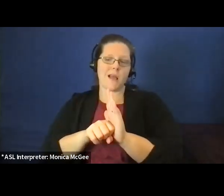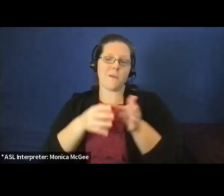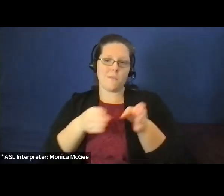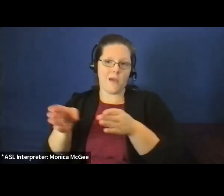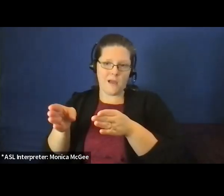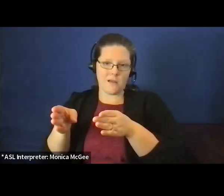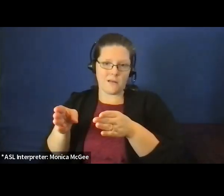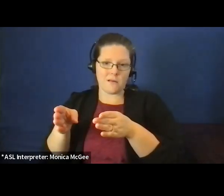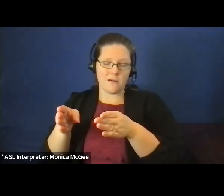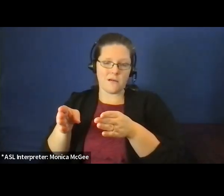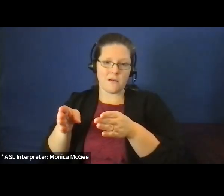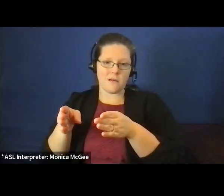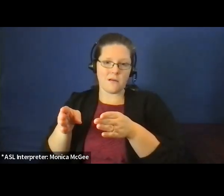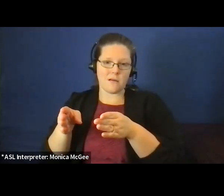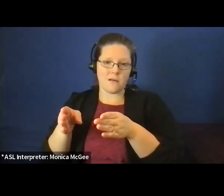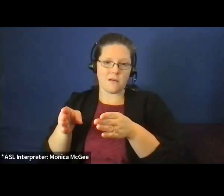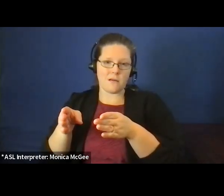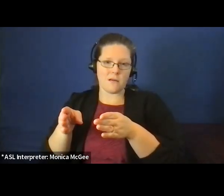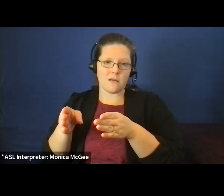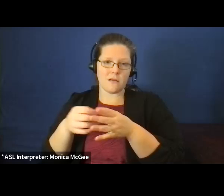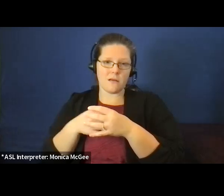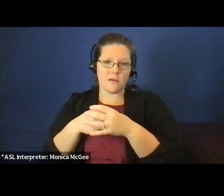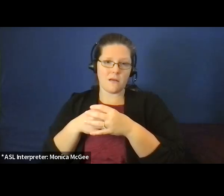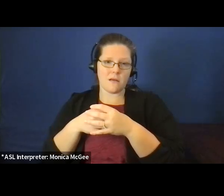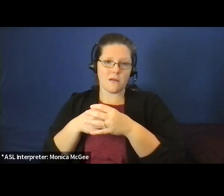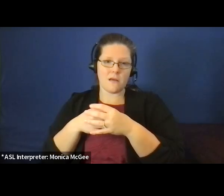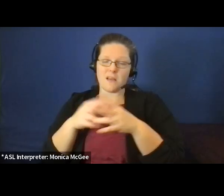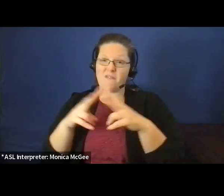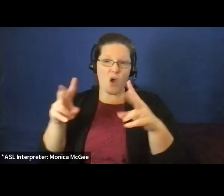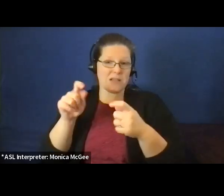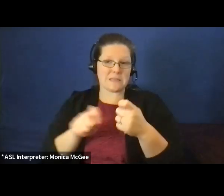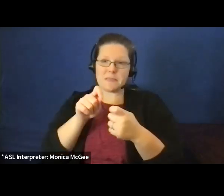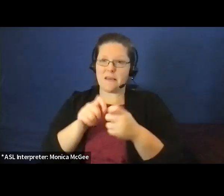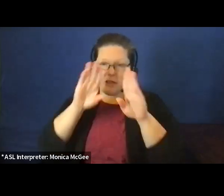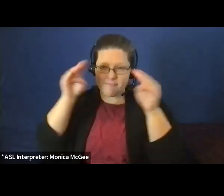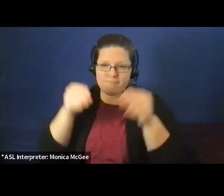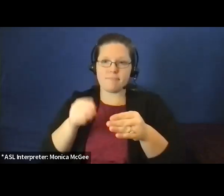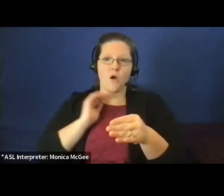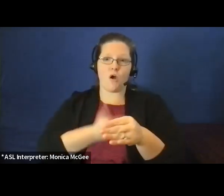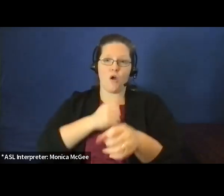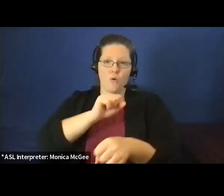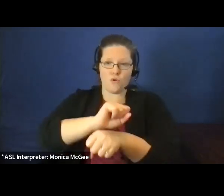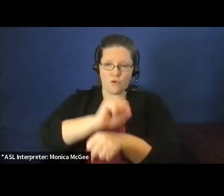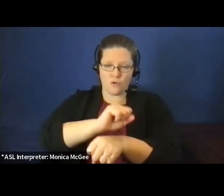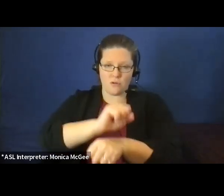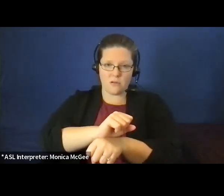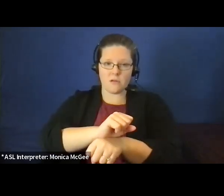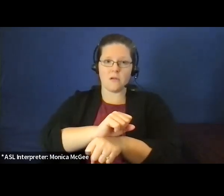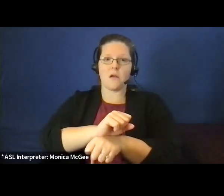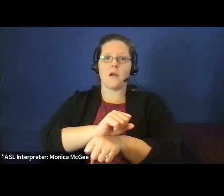do we do after wards. We looked at that and created pretty much our goal